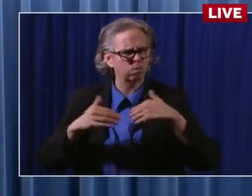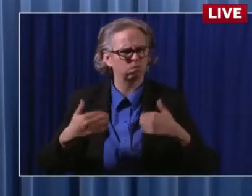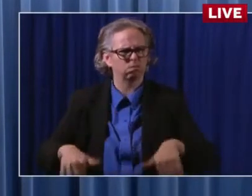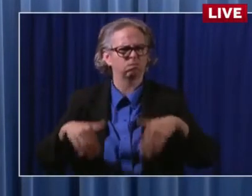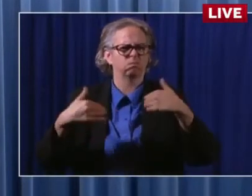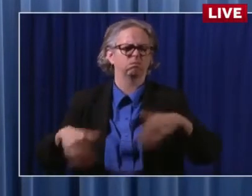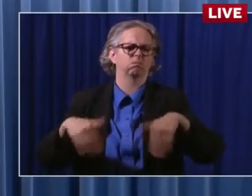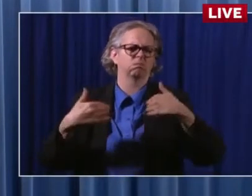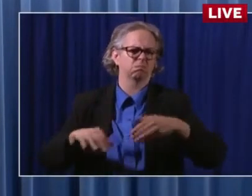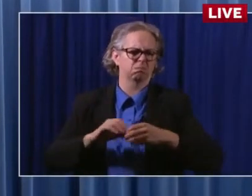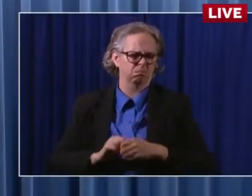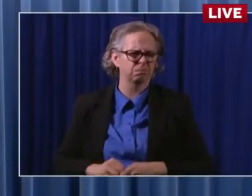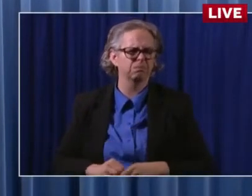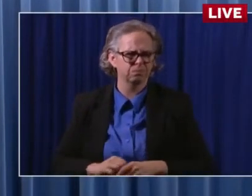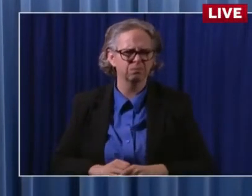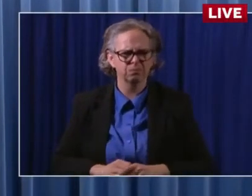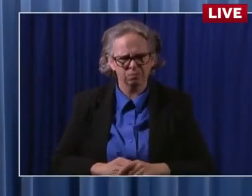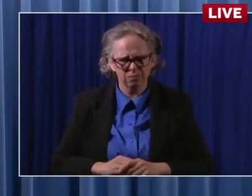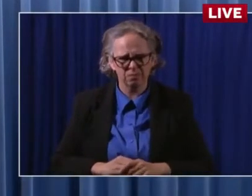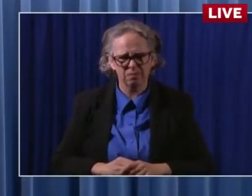82 TO 161. EXCUSE ME.